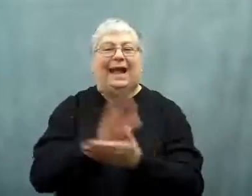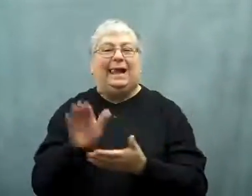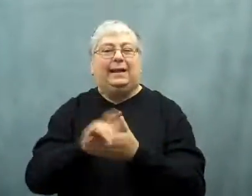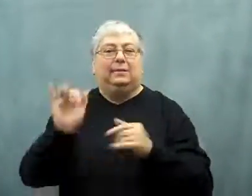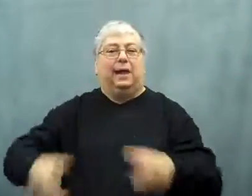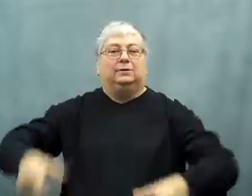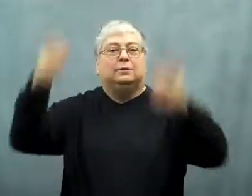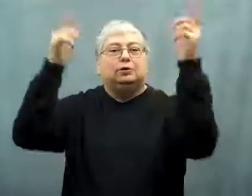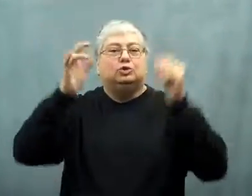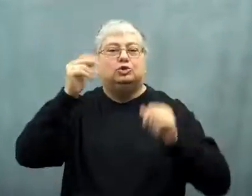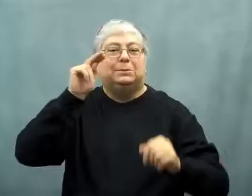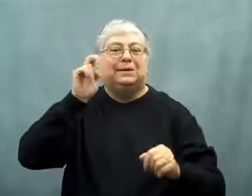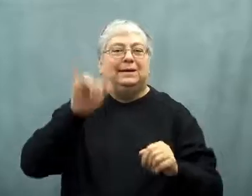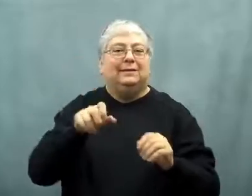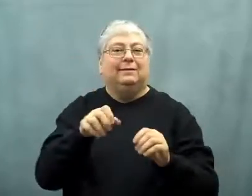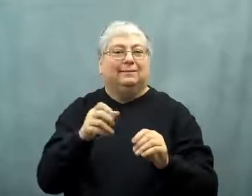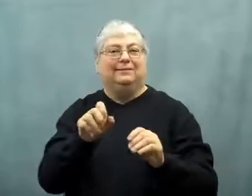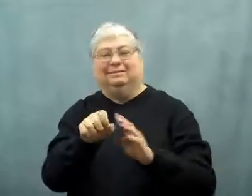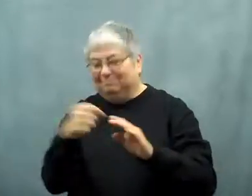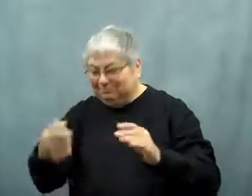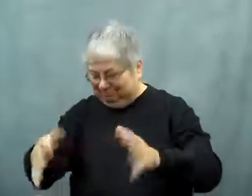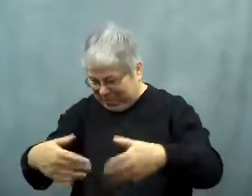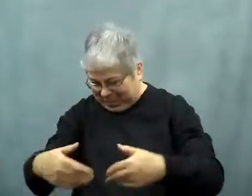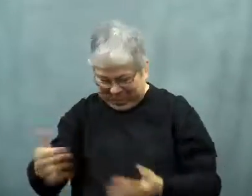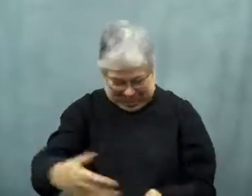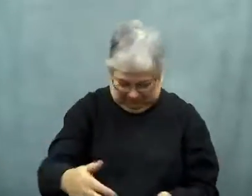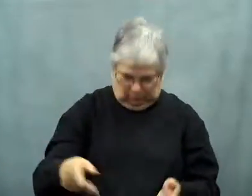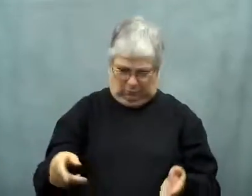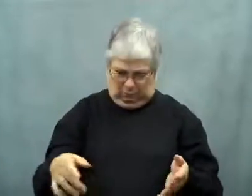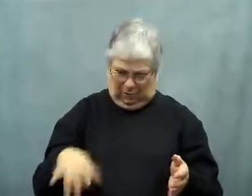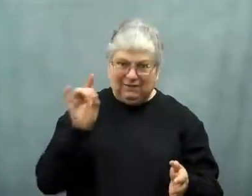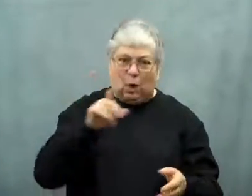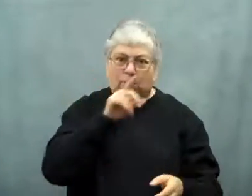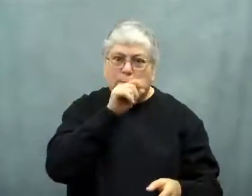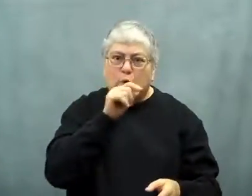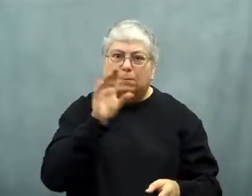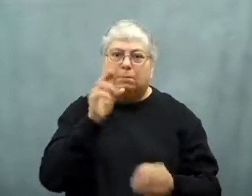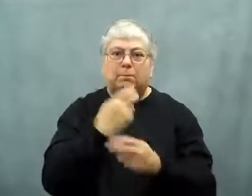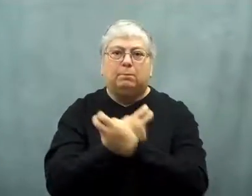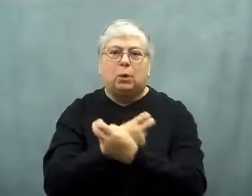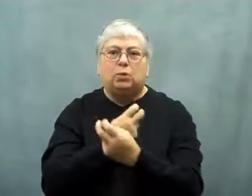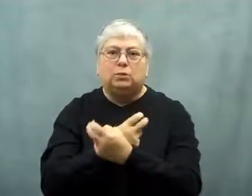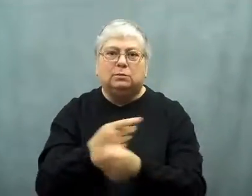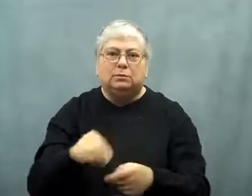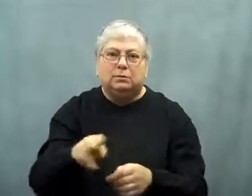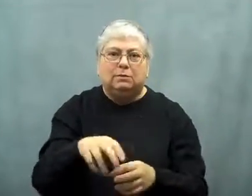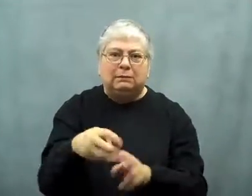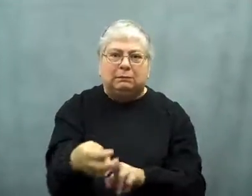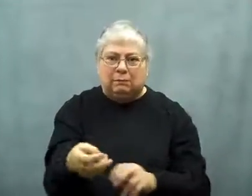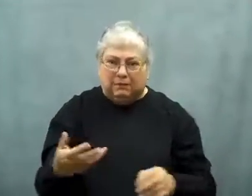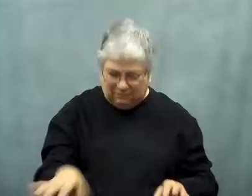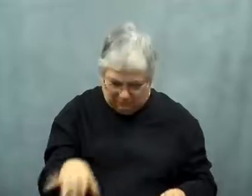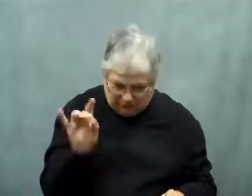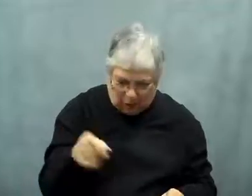He was cleaning out the chimney and found the bird's skeleton in it.